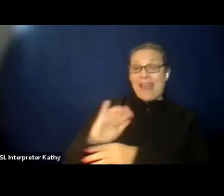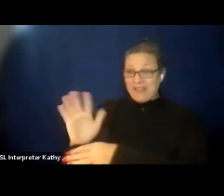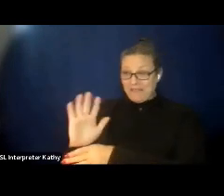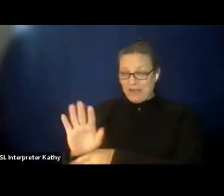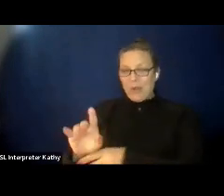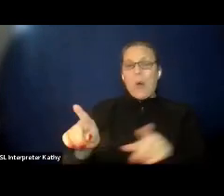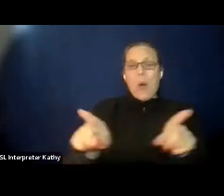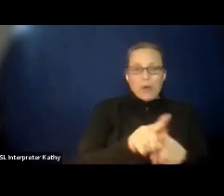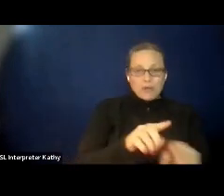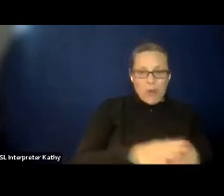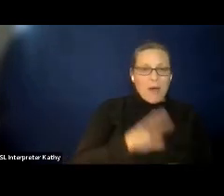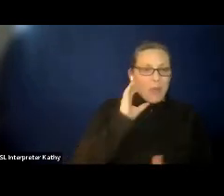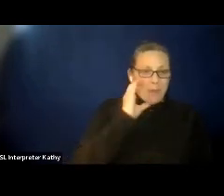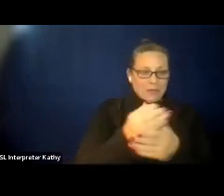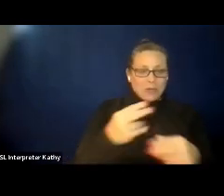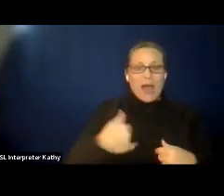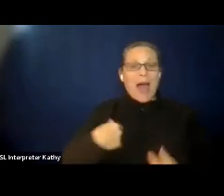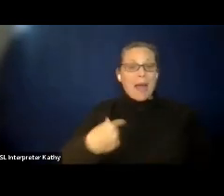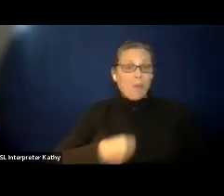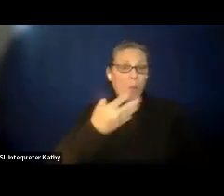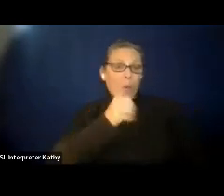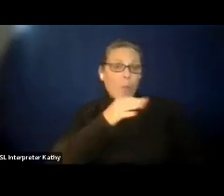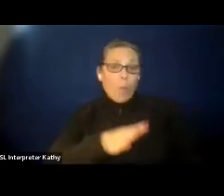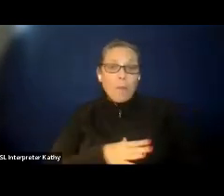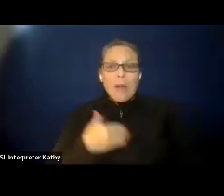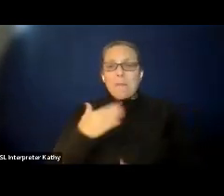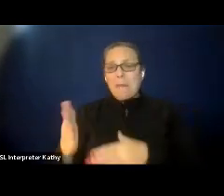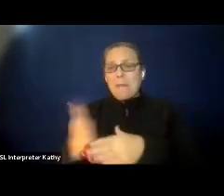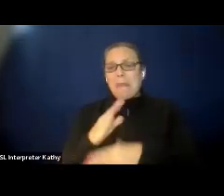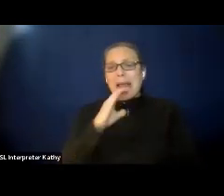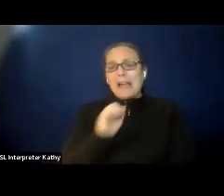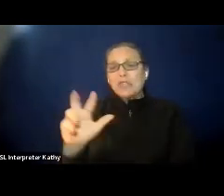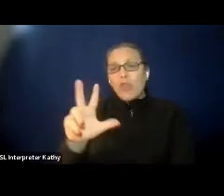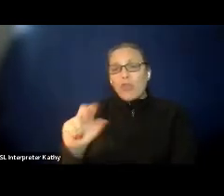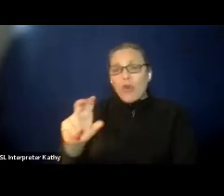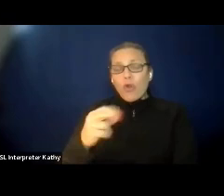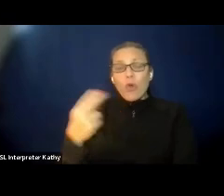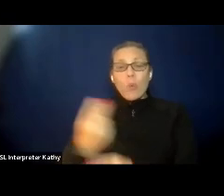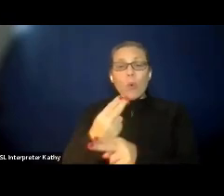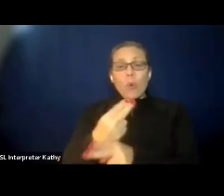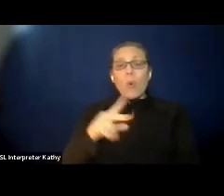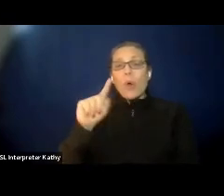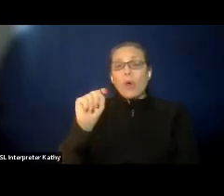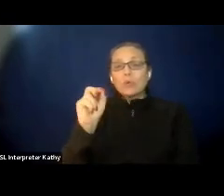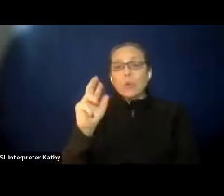A brief image description of me, both in this video frame and on screen is I am a